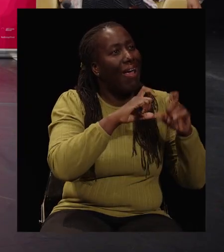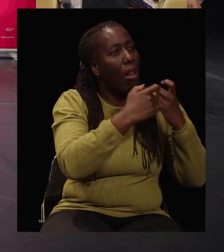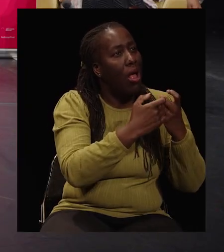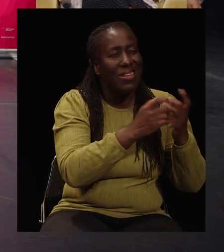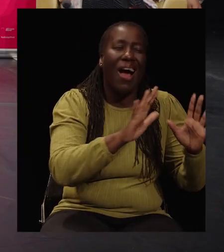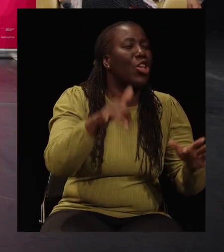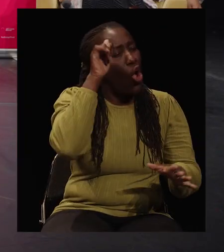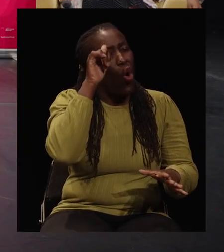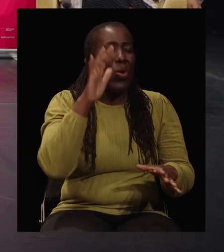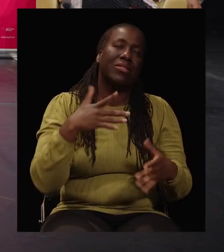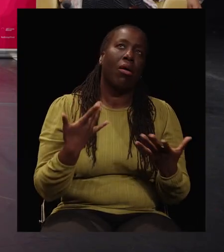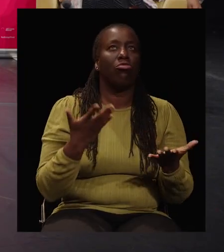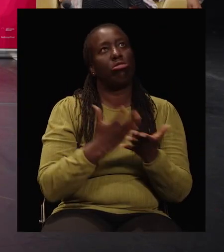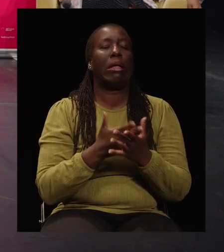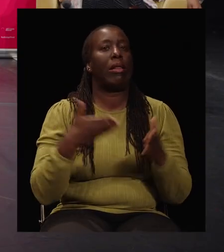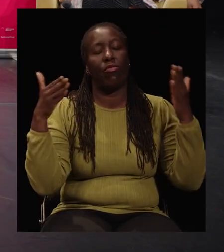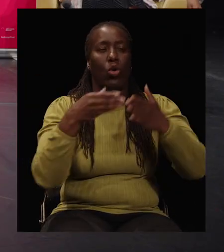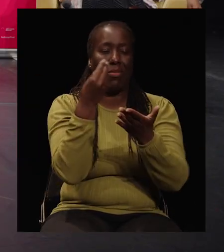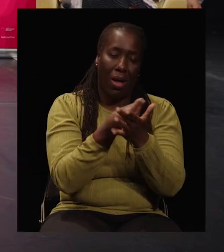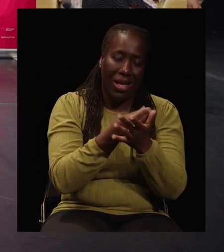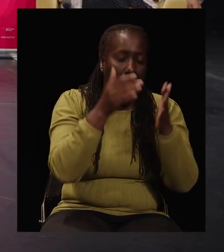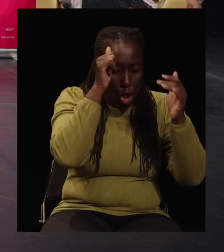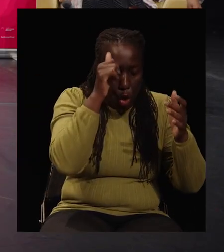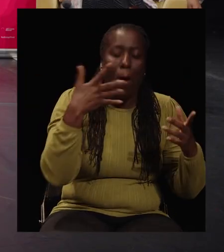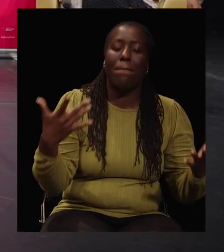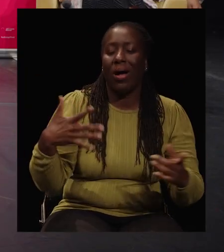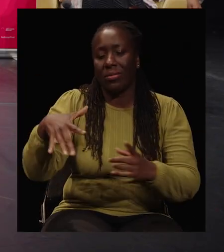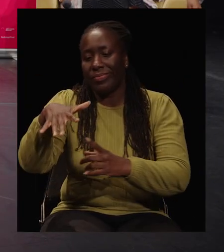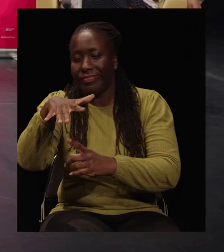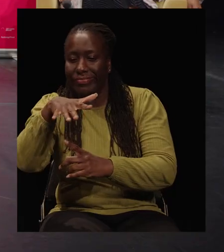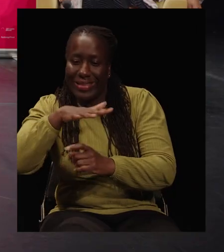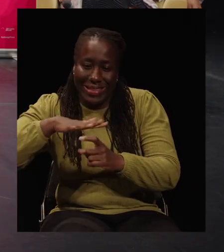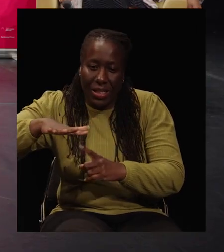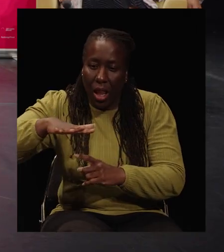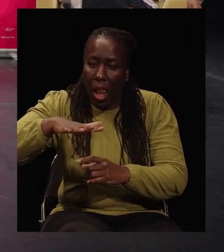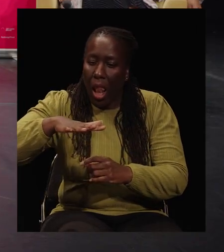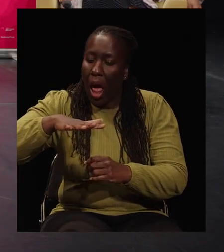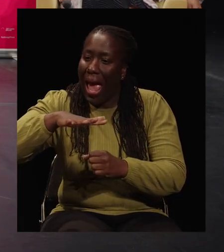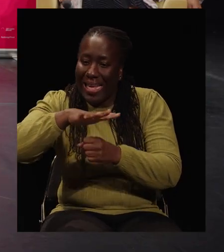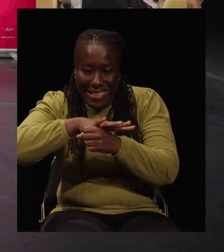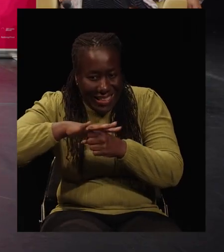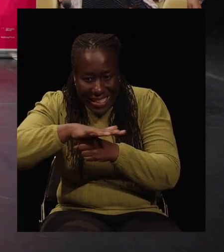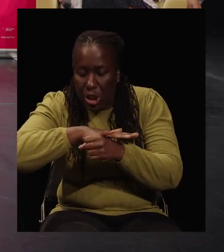but maybe through whatever circumstance they've got into made it to your point, a position of leadership